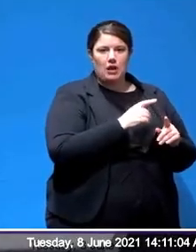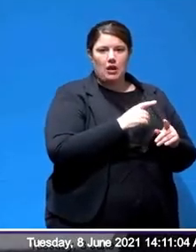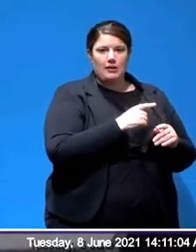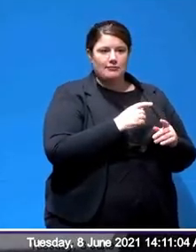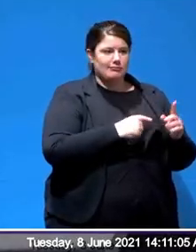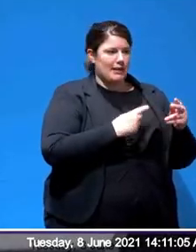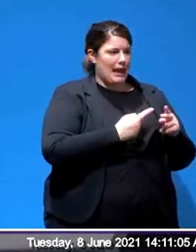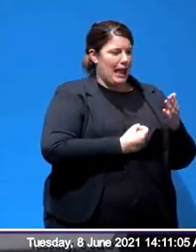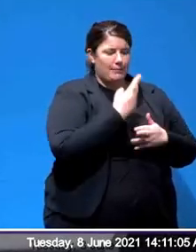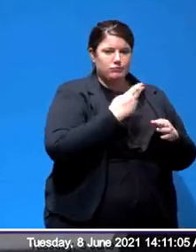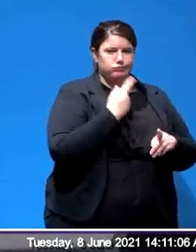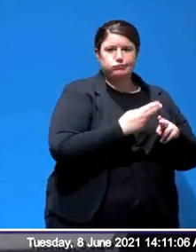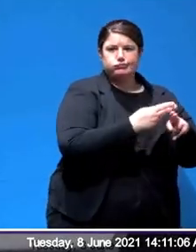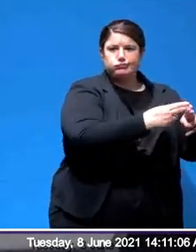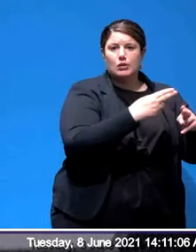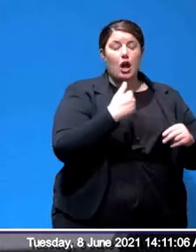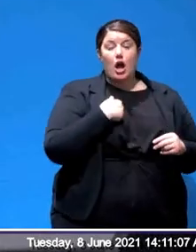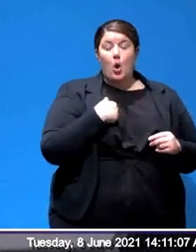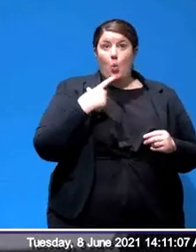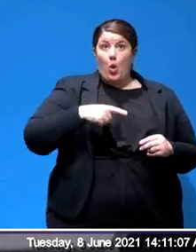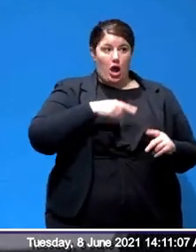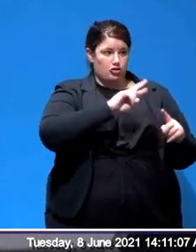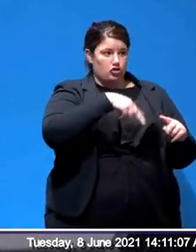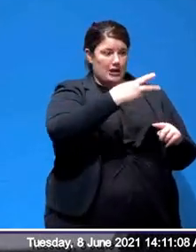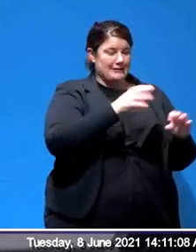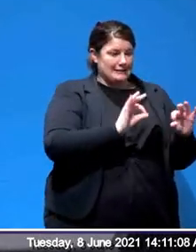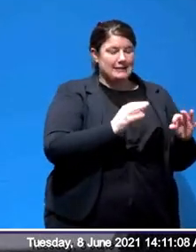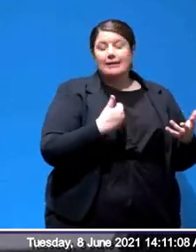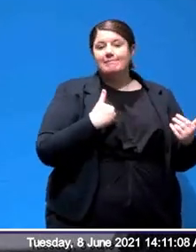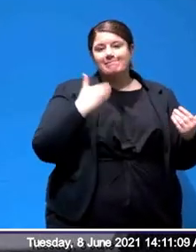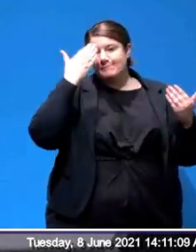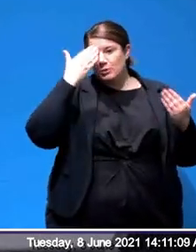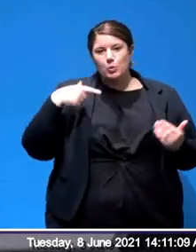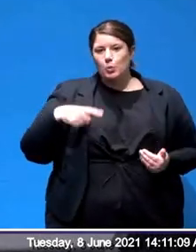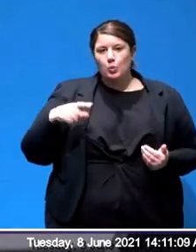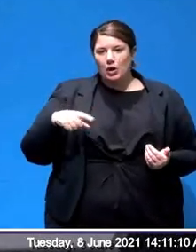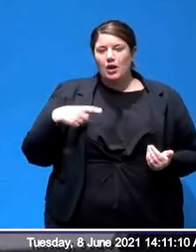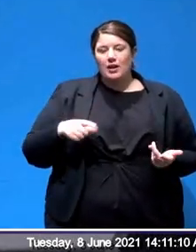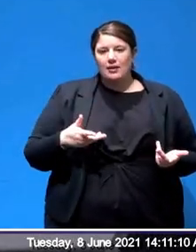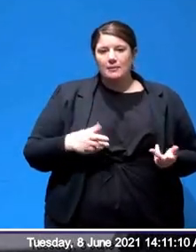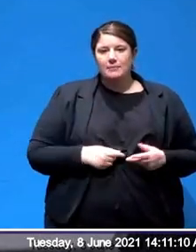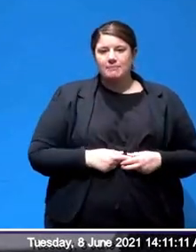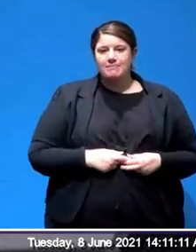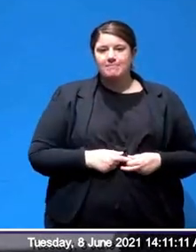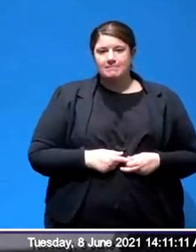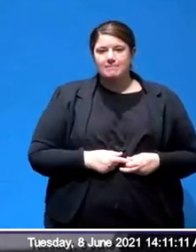can't explain why I didn't change that report but it did not change the escalation.